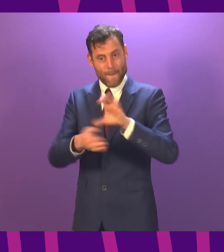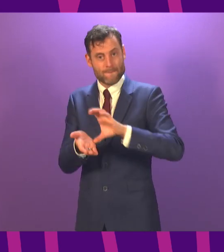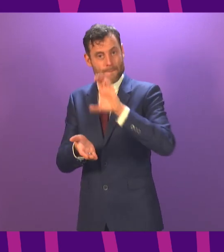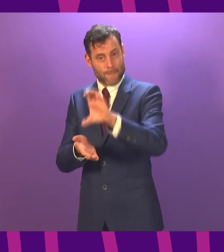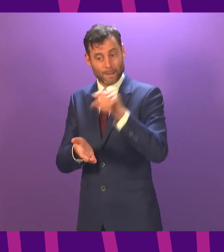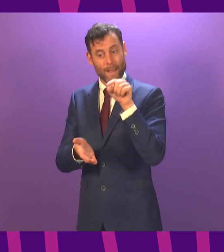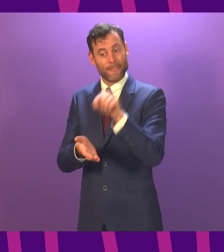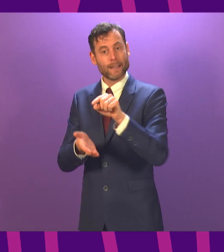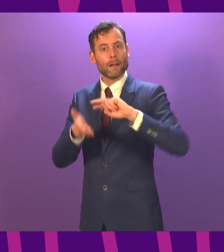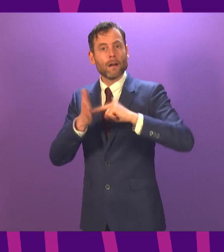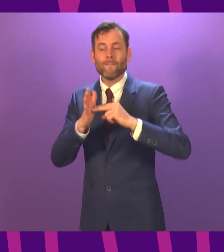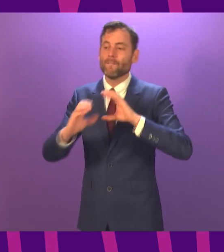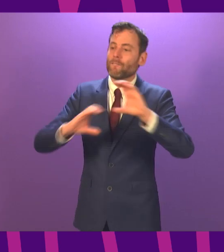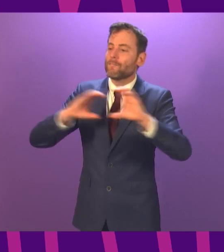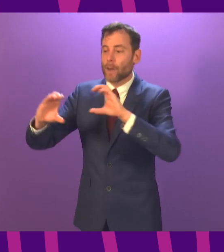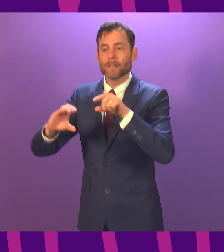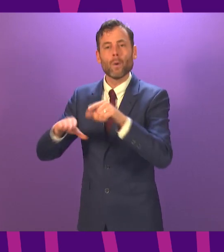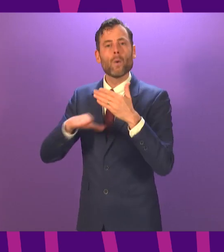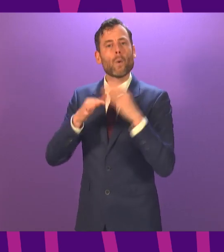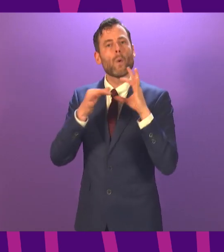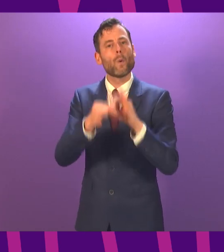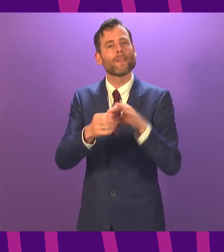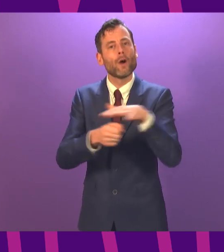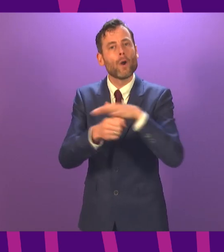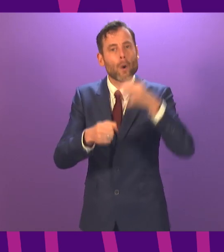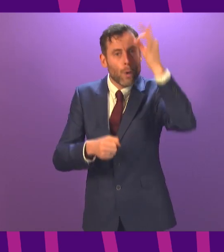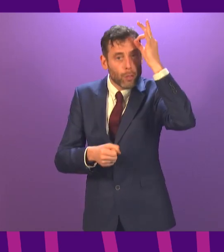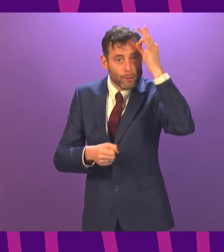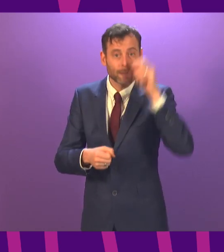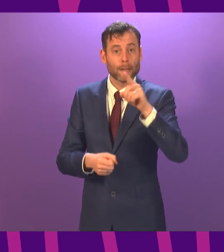funding to businesses as quickly as possible. As members across the chamber know, there